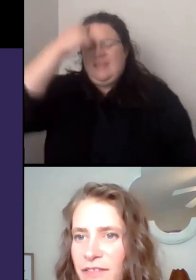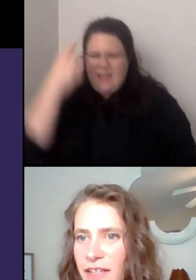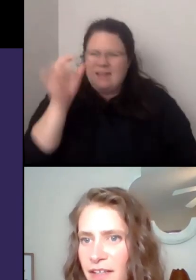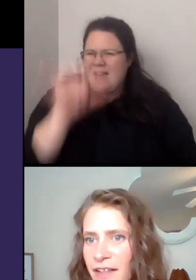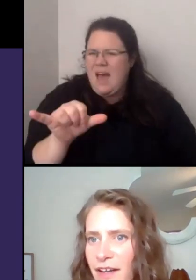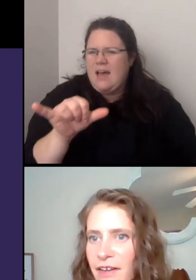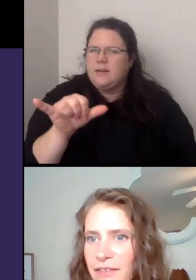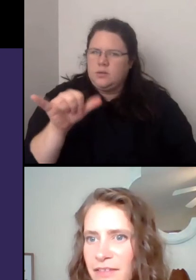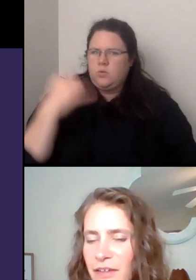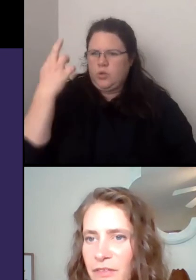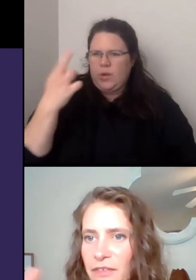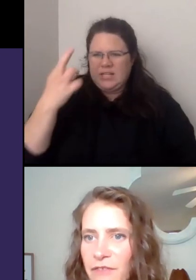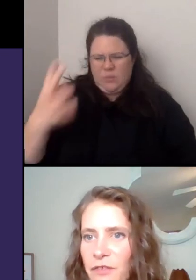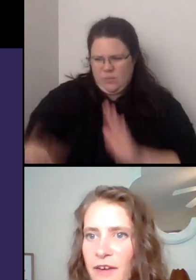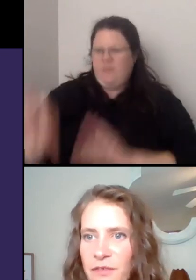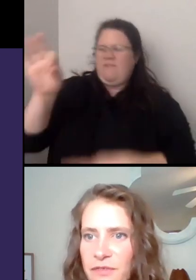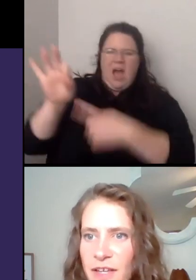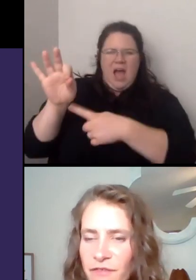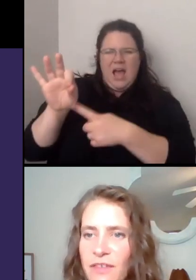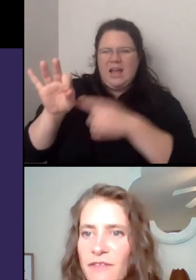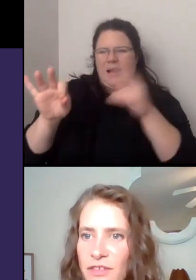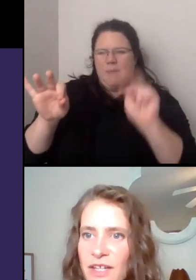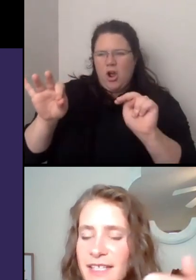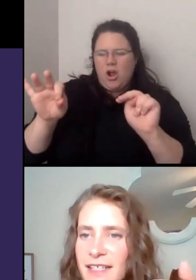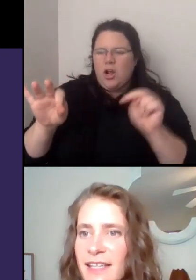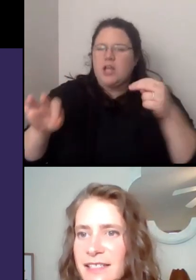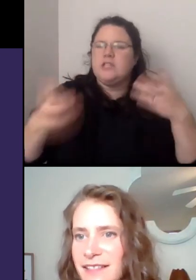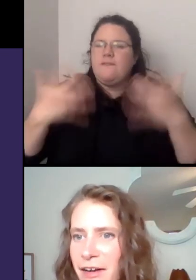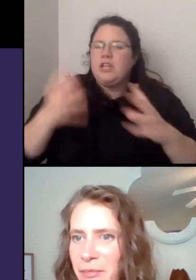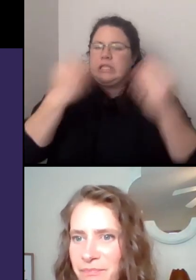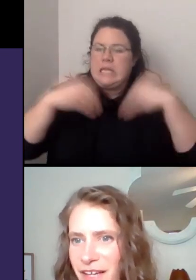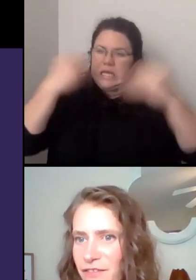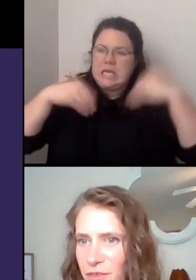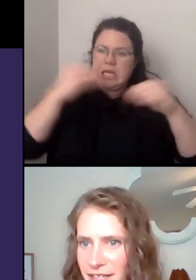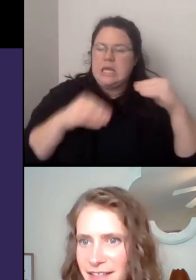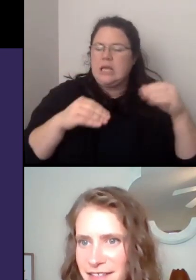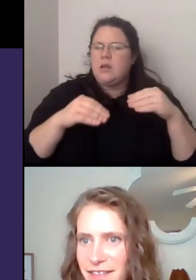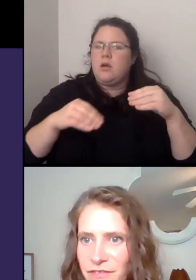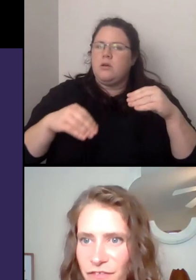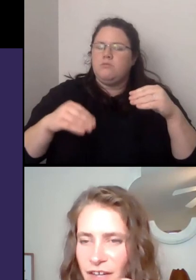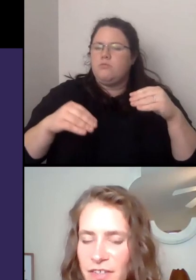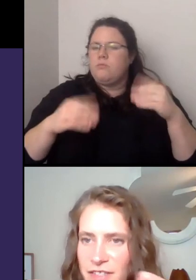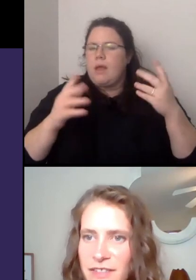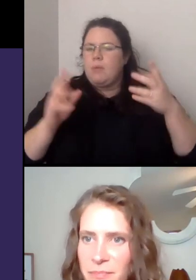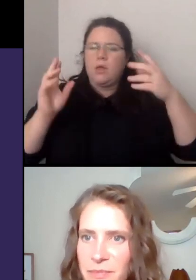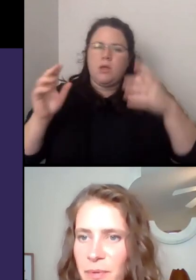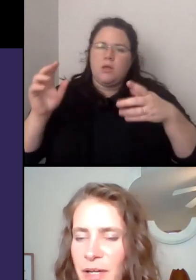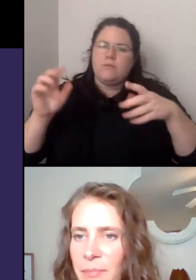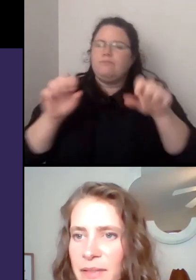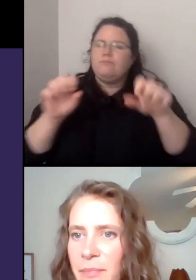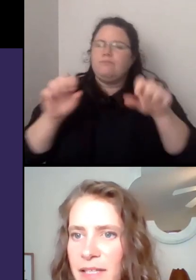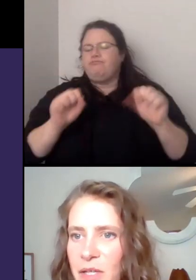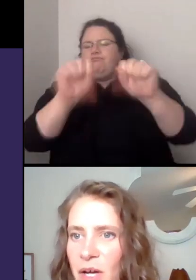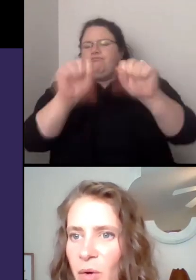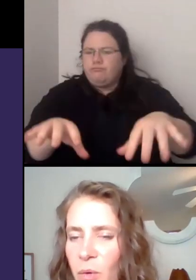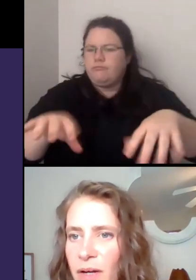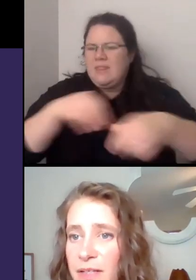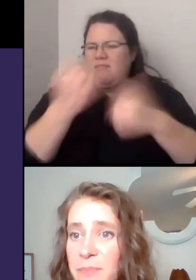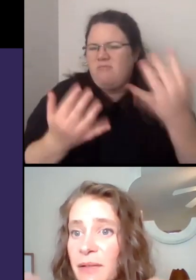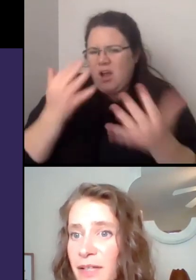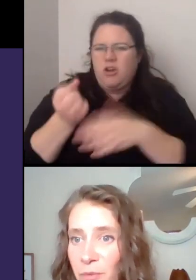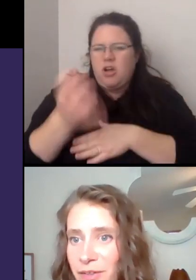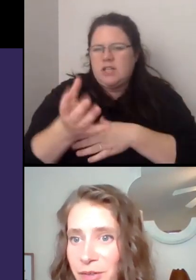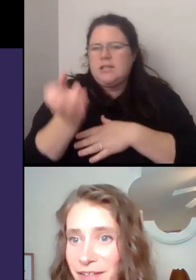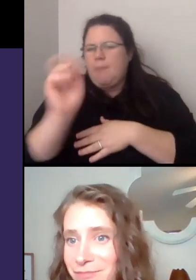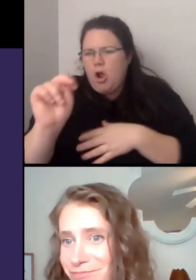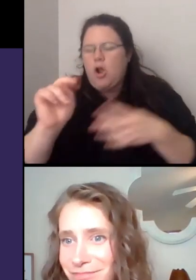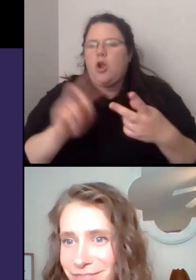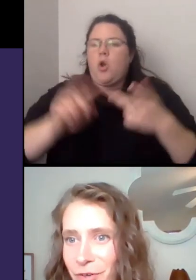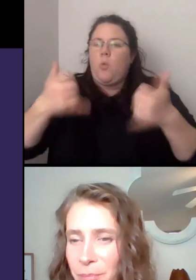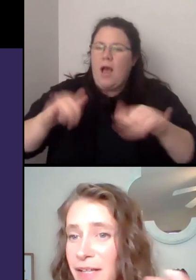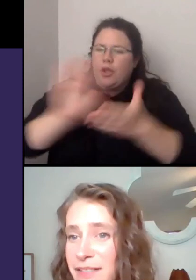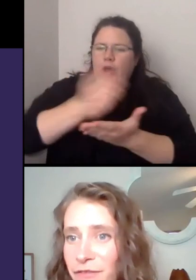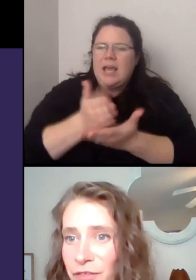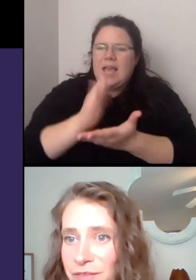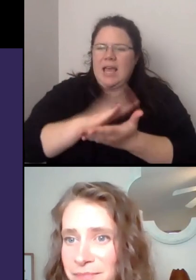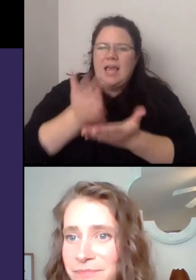Just kind of, like, you know, the food refuse after you're done eating it, kind of throwing it into the fire to -- to burn up a little bit, or spilling while you're cooking. Or processing foods.